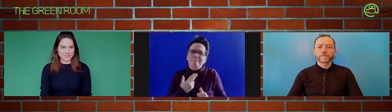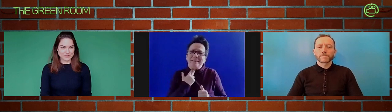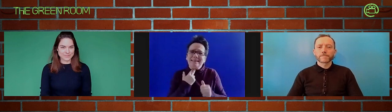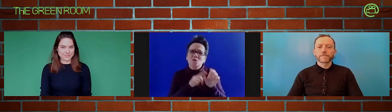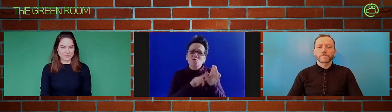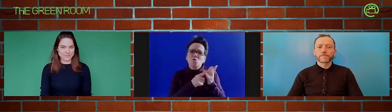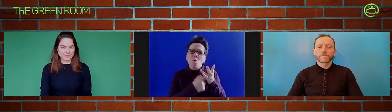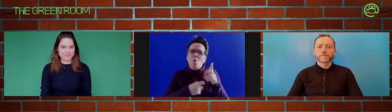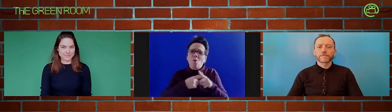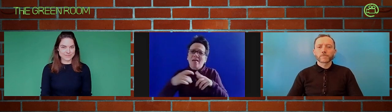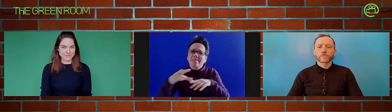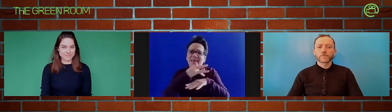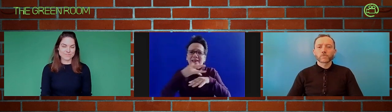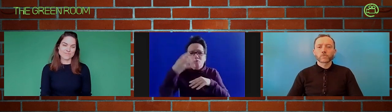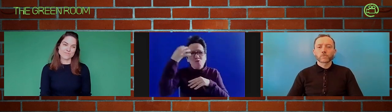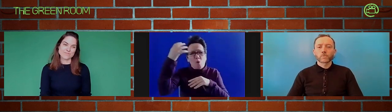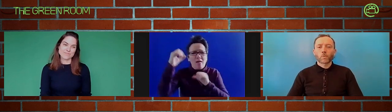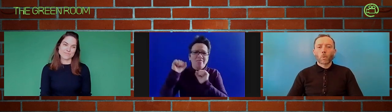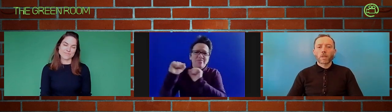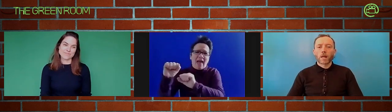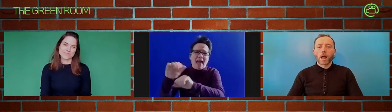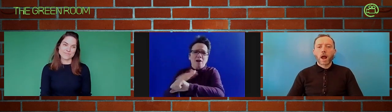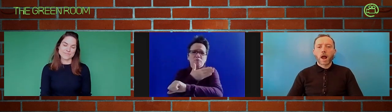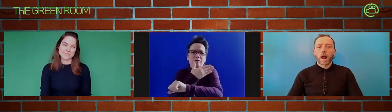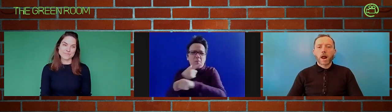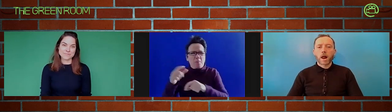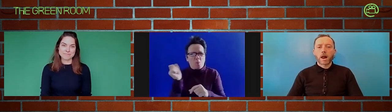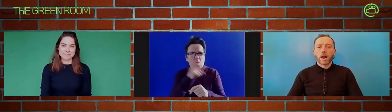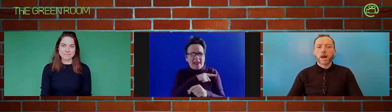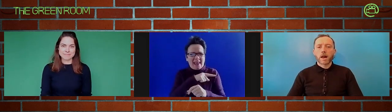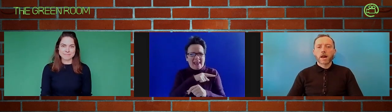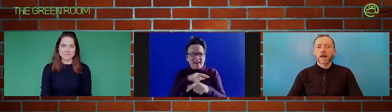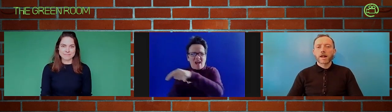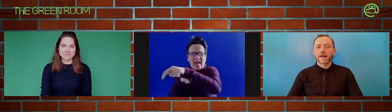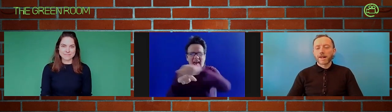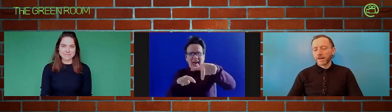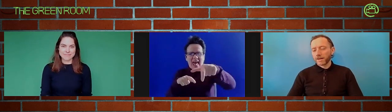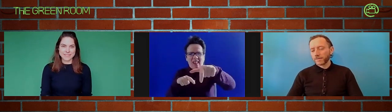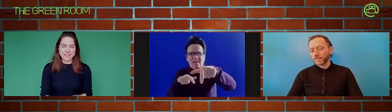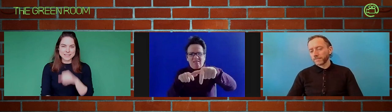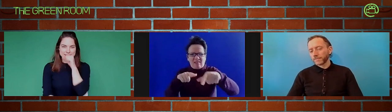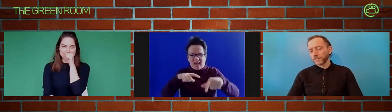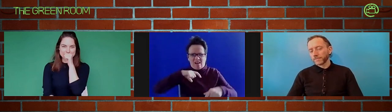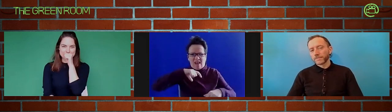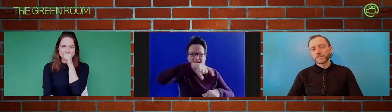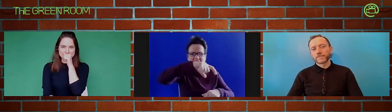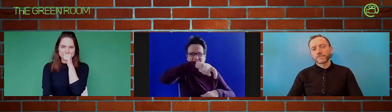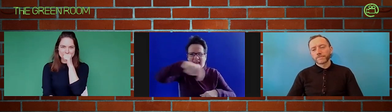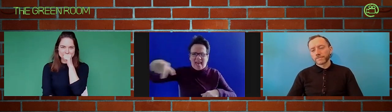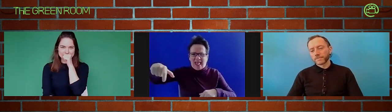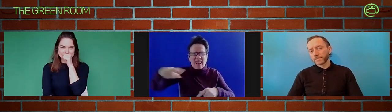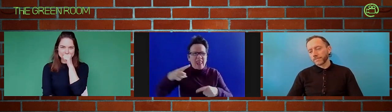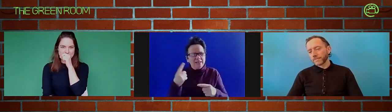Room. Just because it's the weirdest L shape of a Green Room. It's like somebody forgot that they were supposed to have a Green Room and they